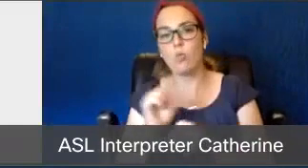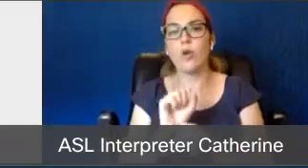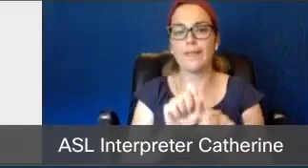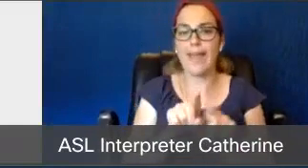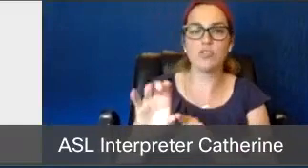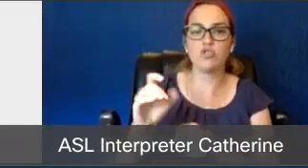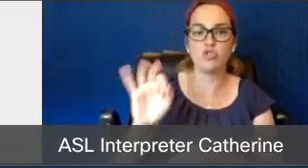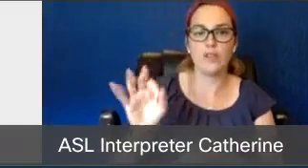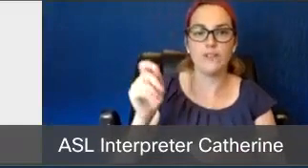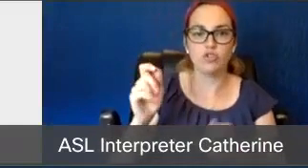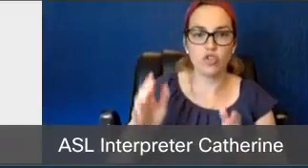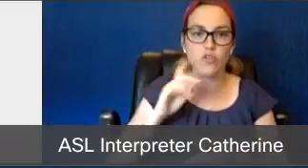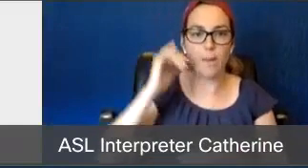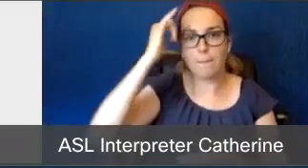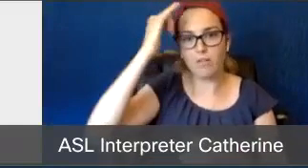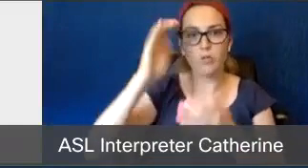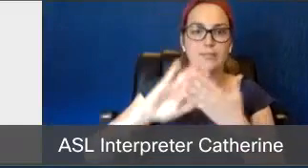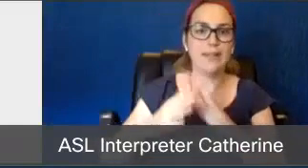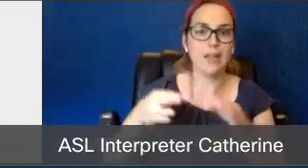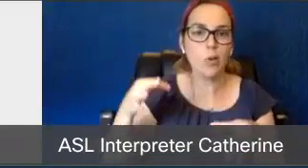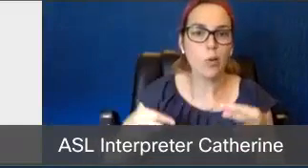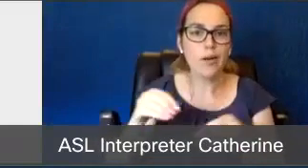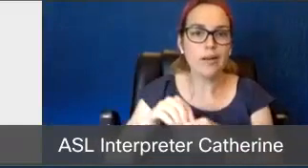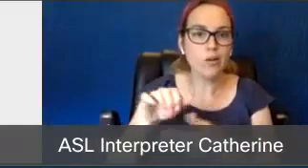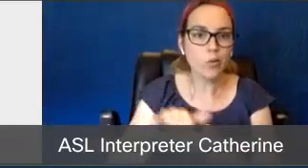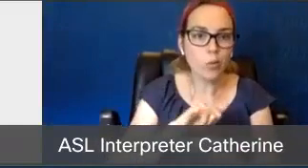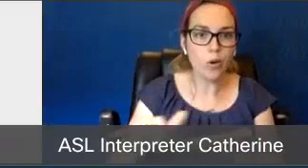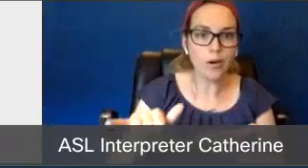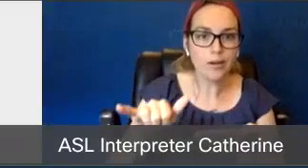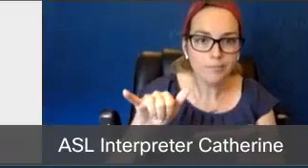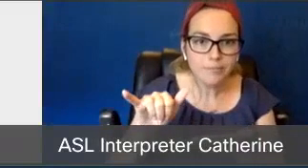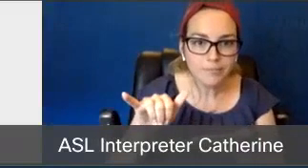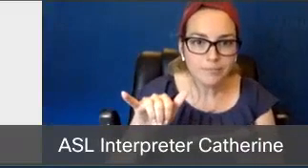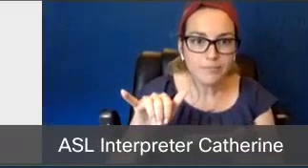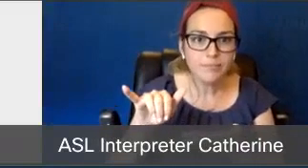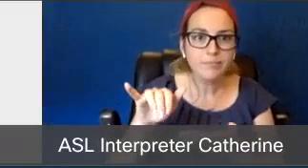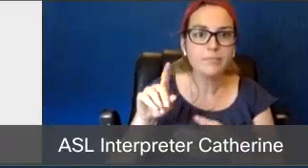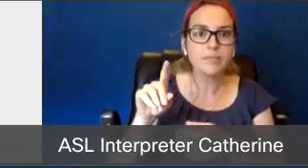and as the supervising judge of the 11 city courts in the eighth judicial district in Western New York.